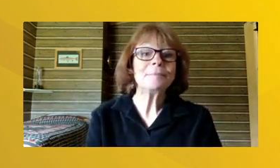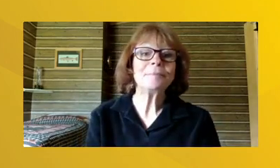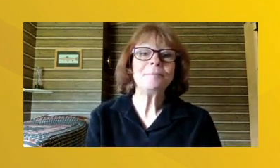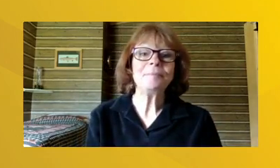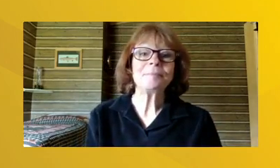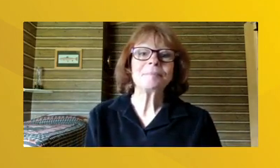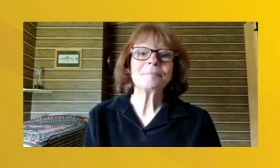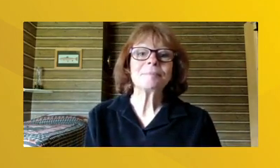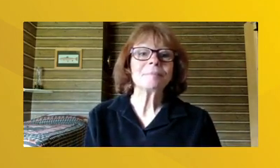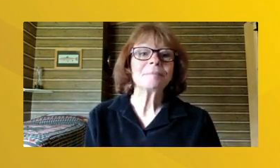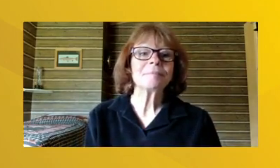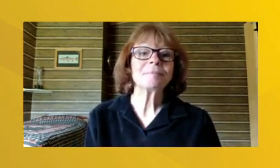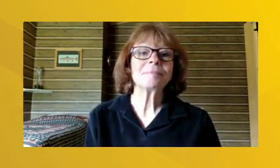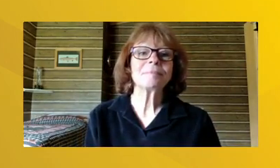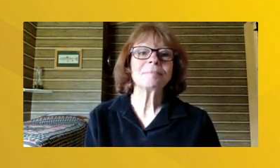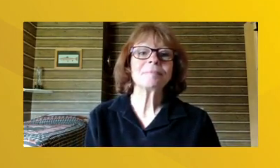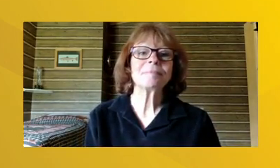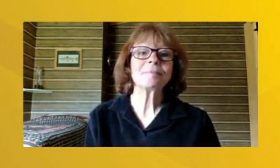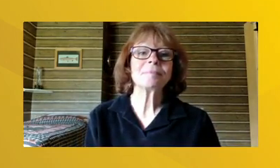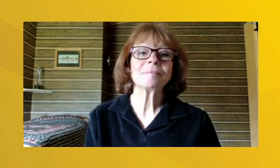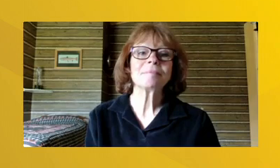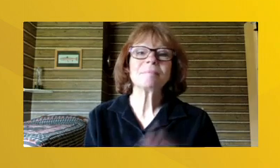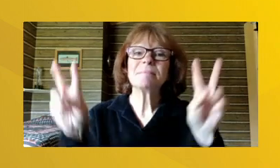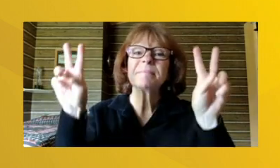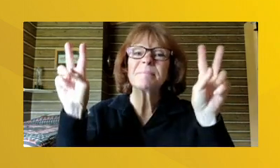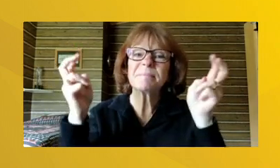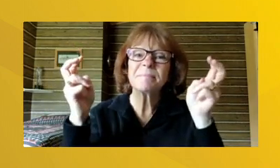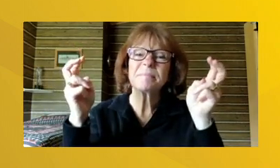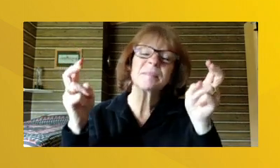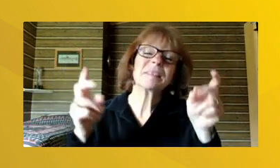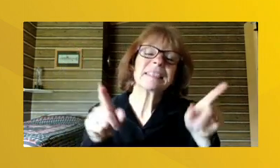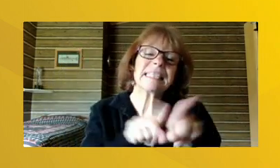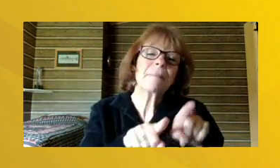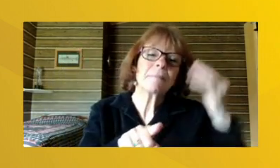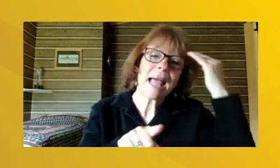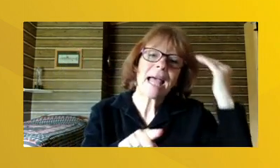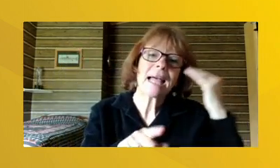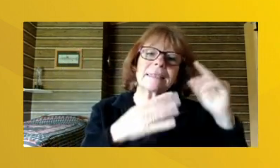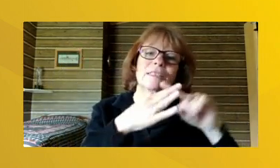So this quote is from another one of our Head Start teachers from Chicago, Illinois, saying,